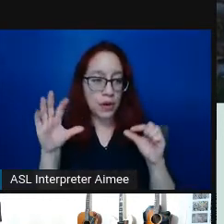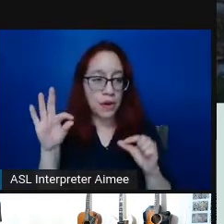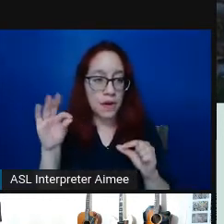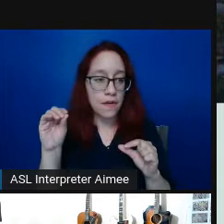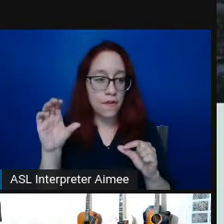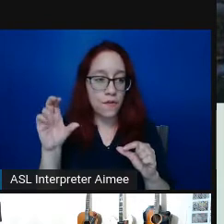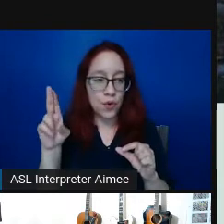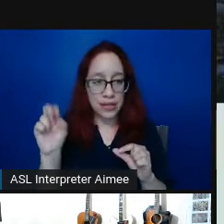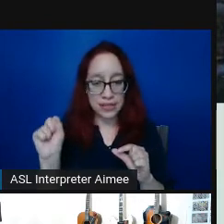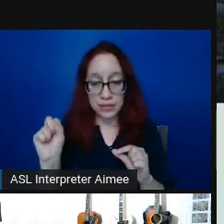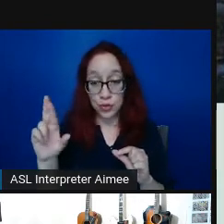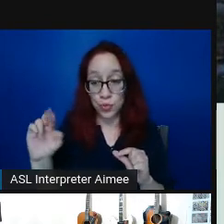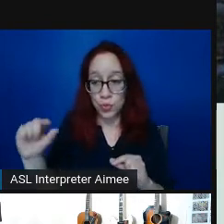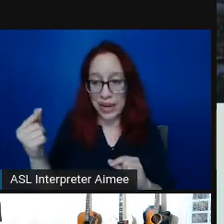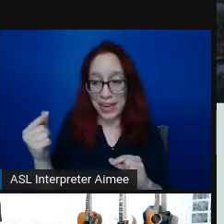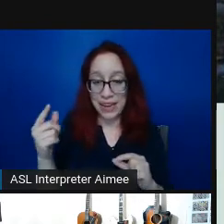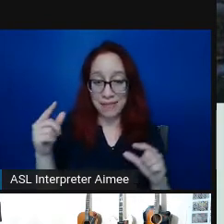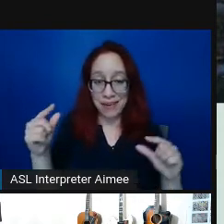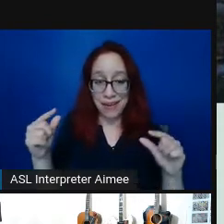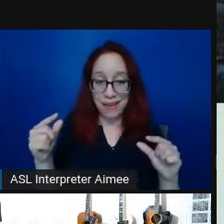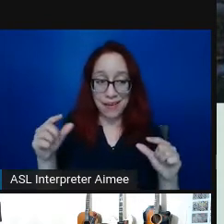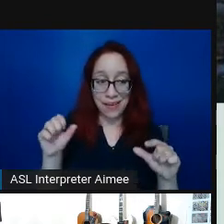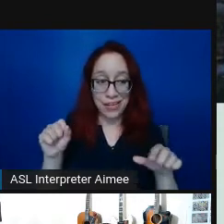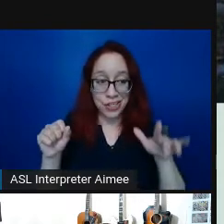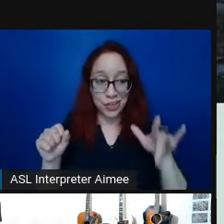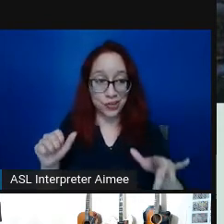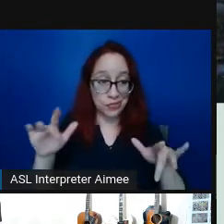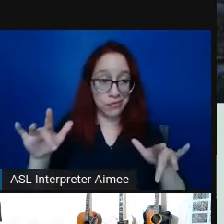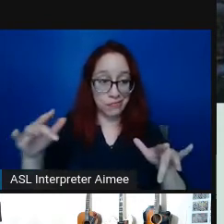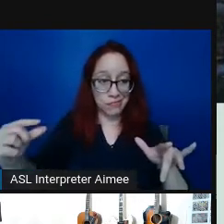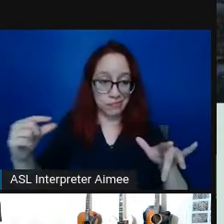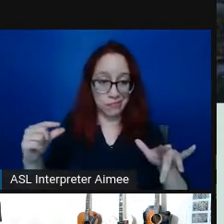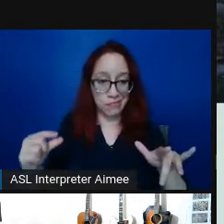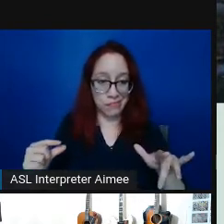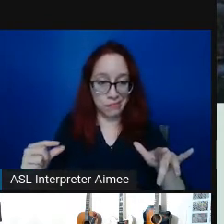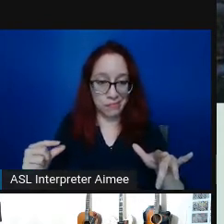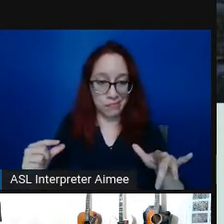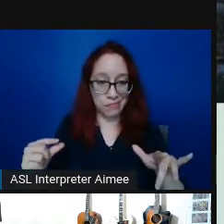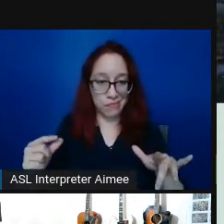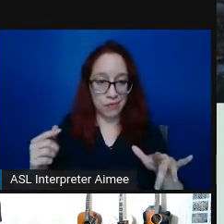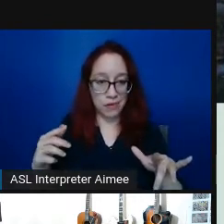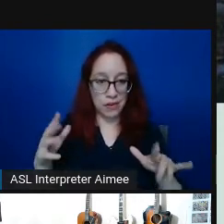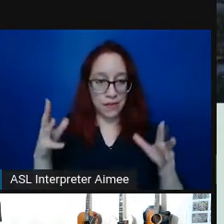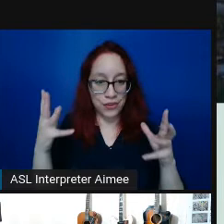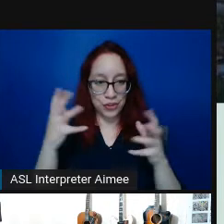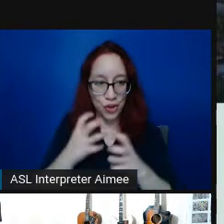if I do shift that, you can see where I've made the accordion have a dark background.